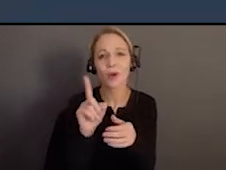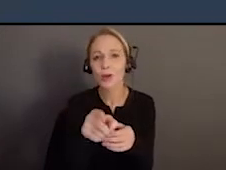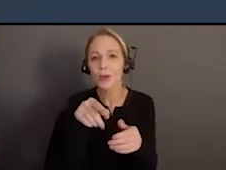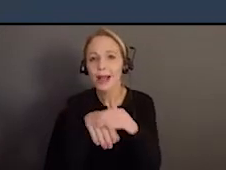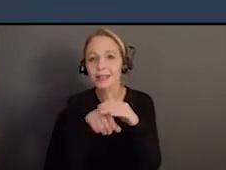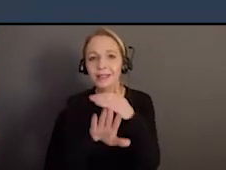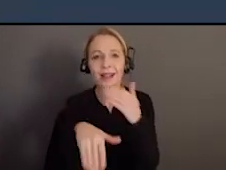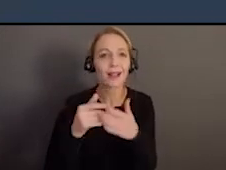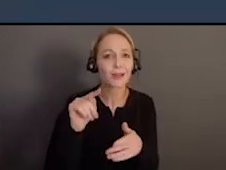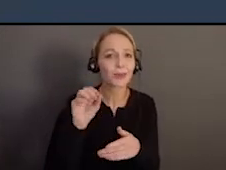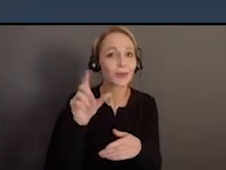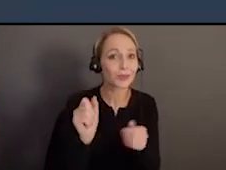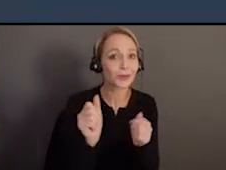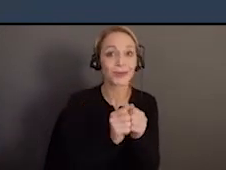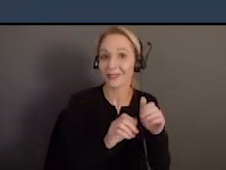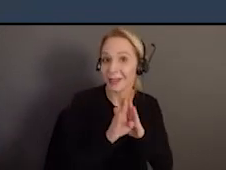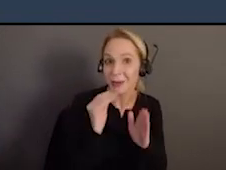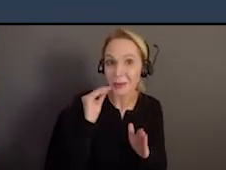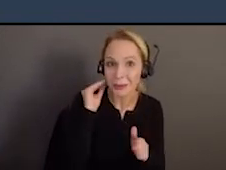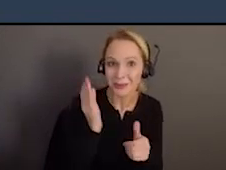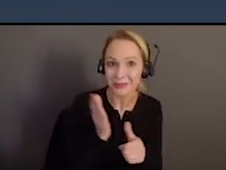UNIFY AND ACCESS THE TOOLS.